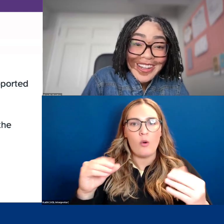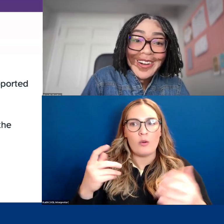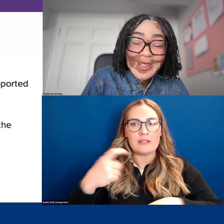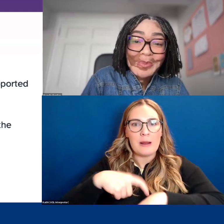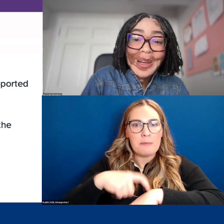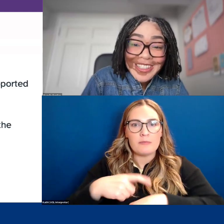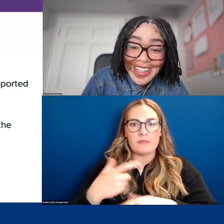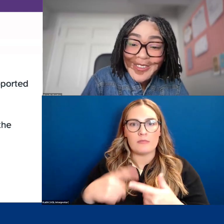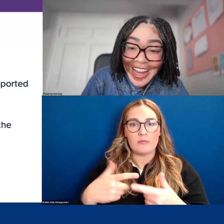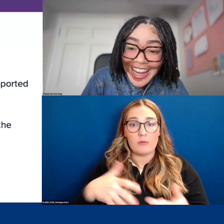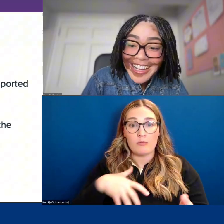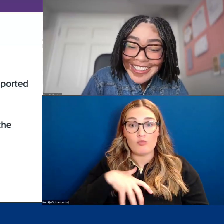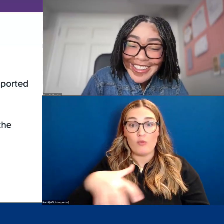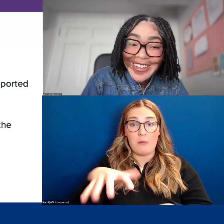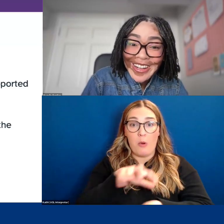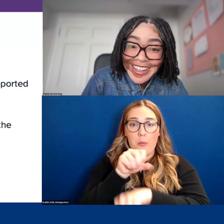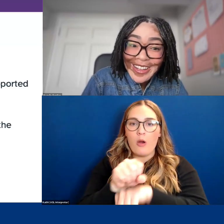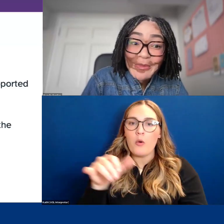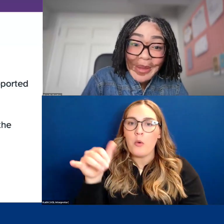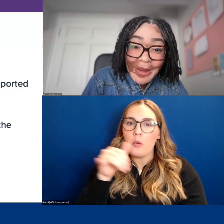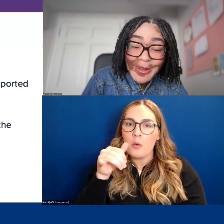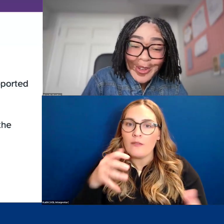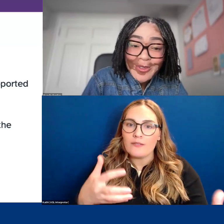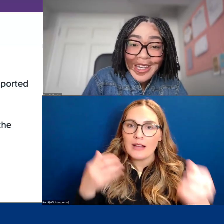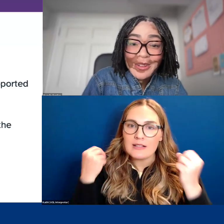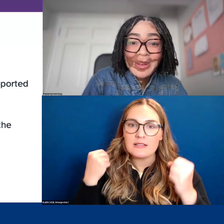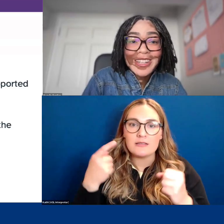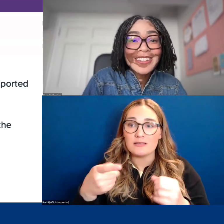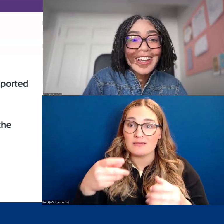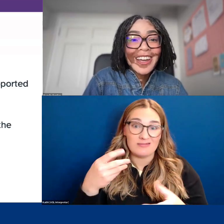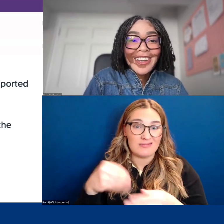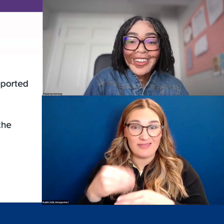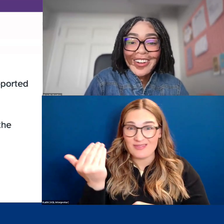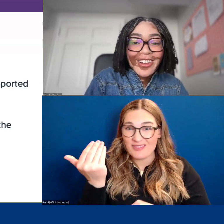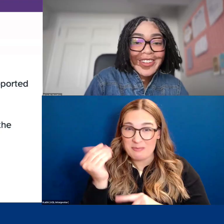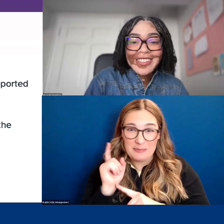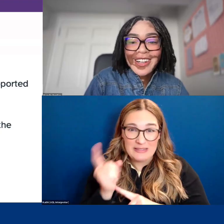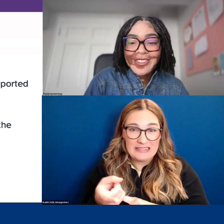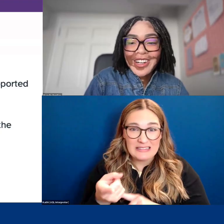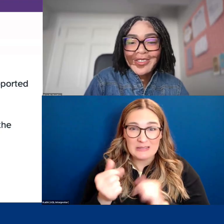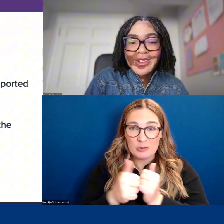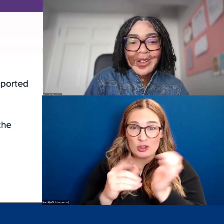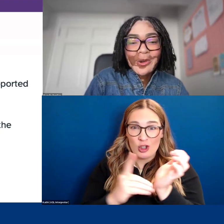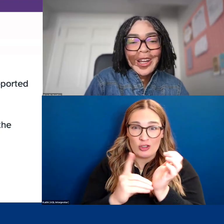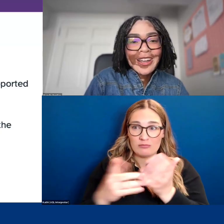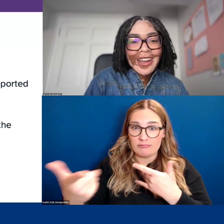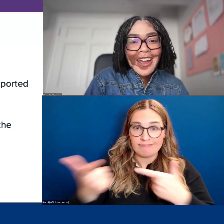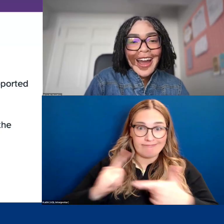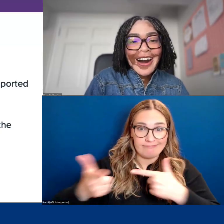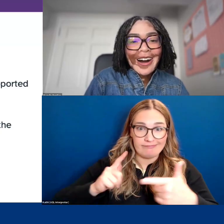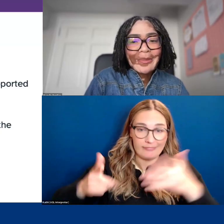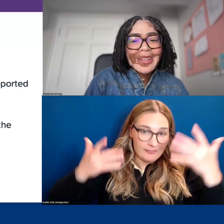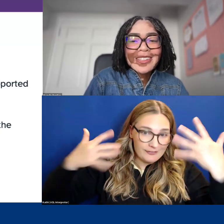are especially fast. You're in there maybe 15 minutes. You get all of this stuff done really quick. And